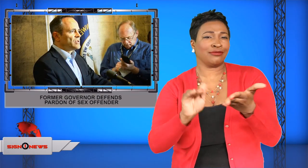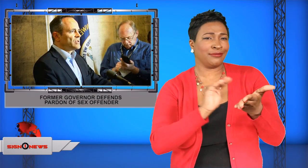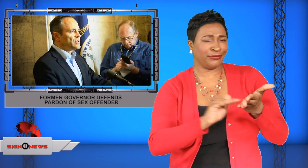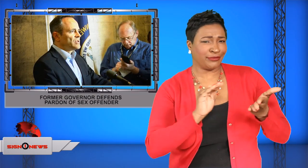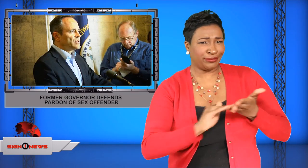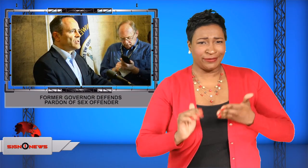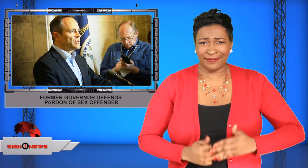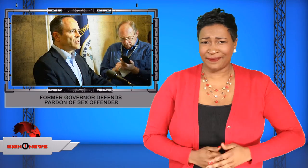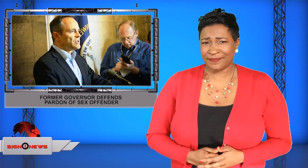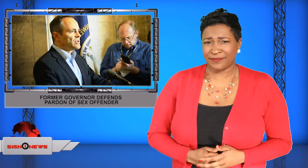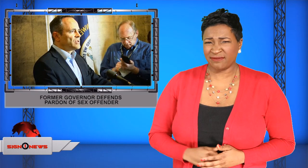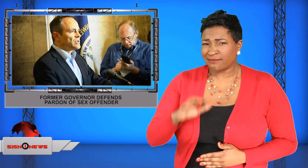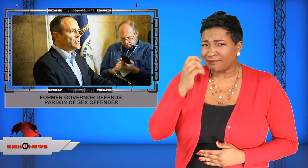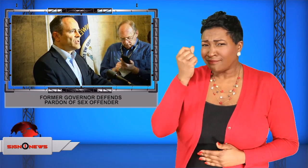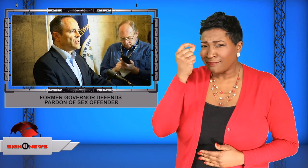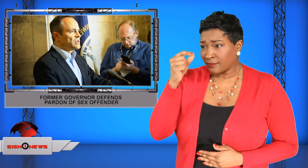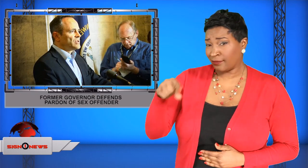office earlier this week.